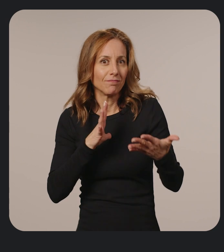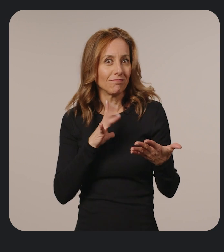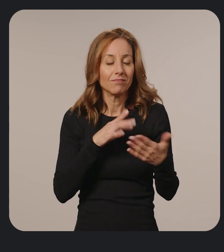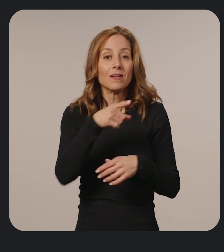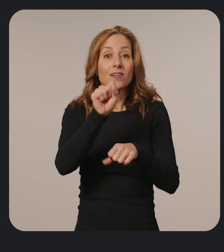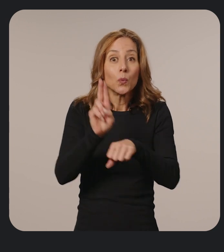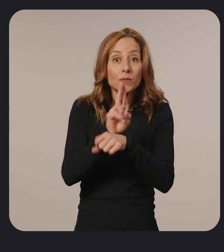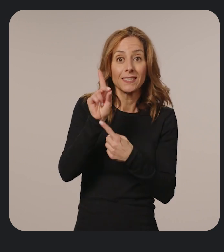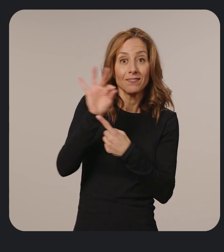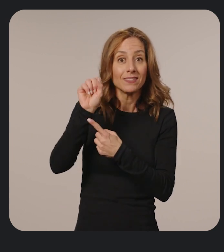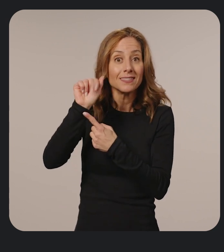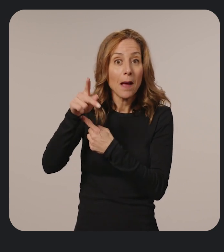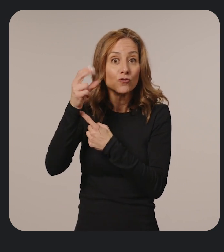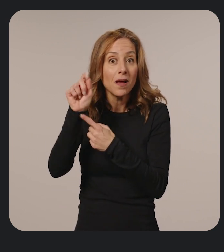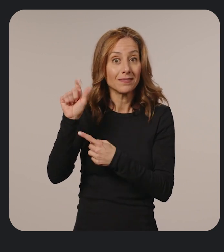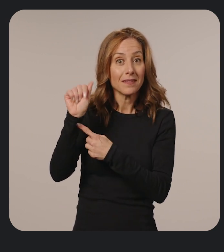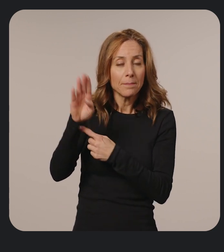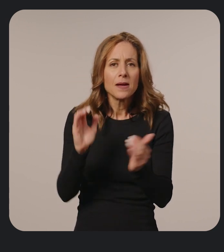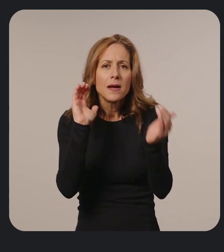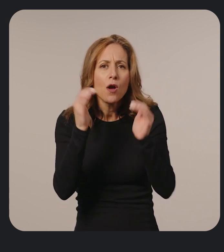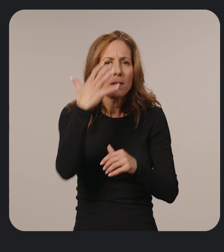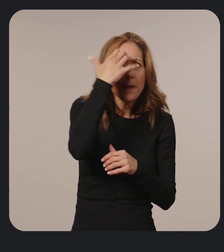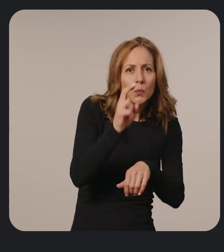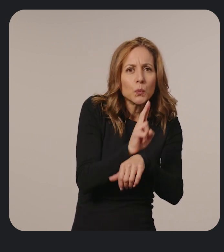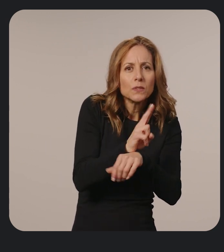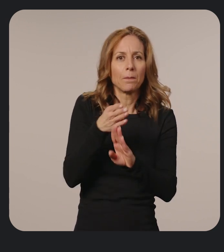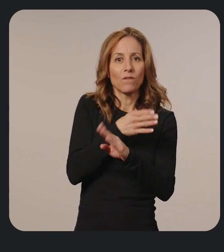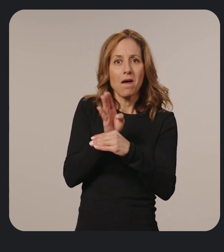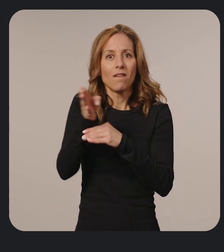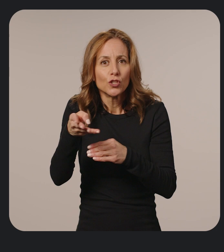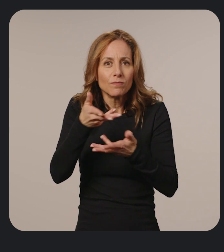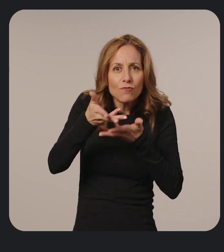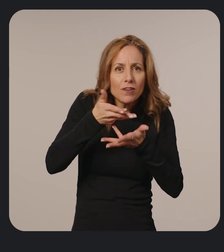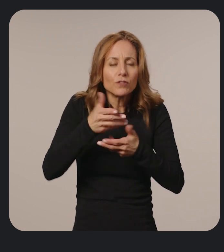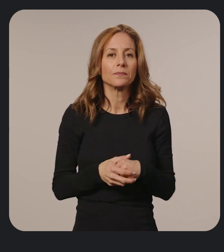You can now use the Diff Snapshots tab to compare memory usage before and after